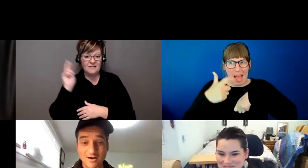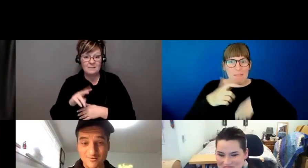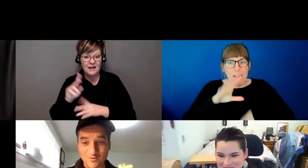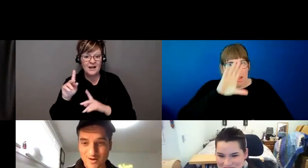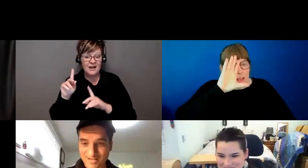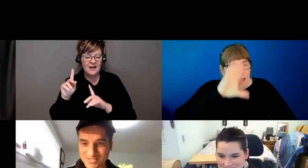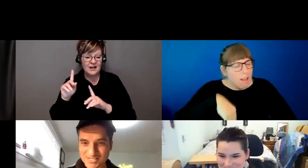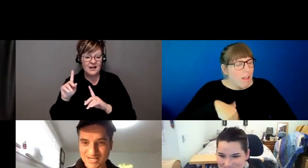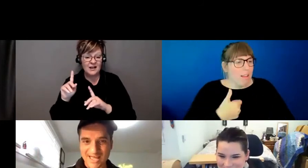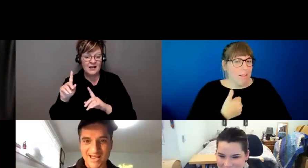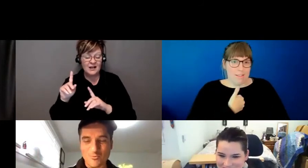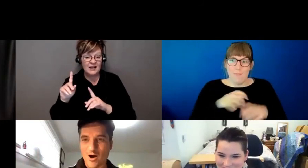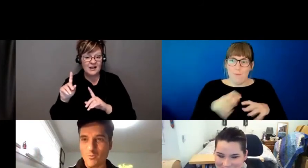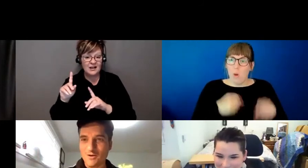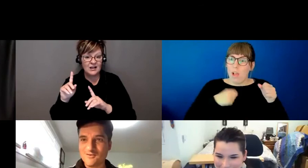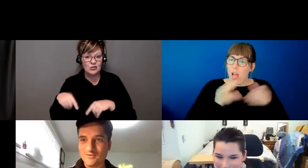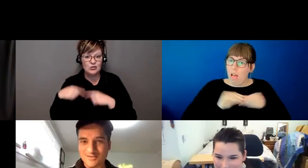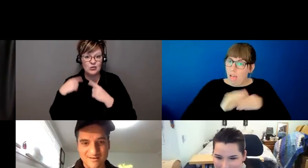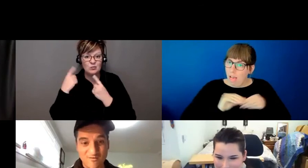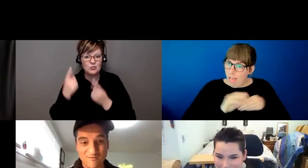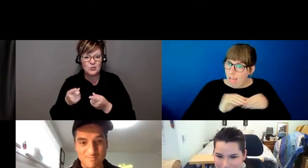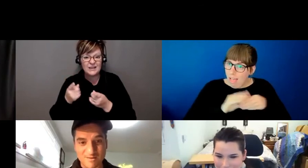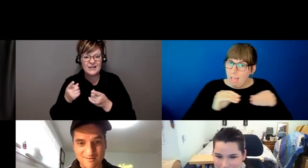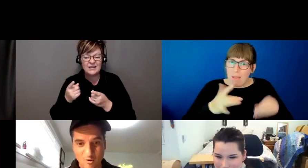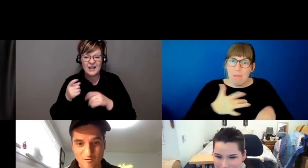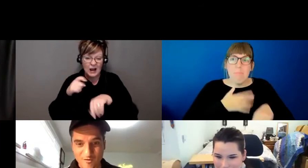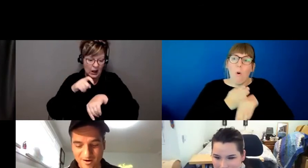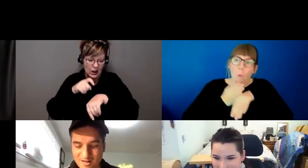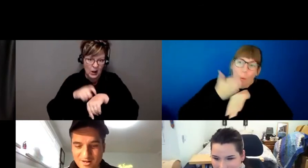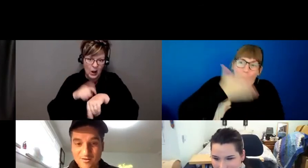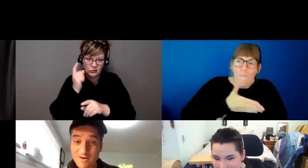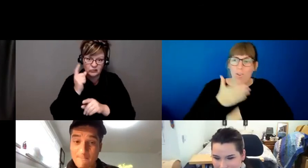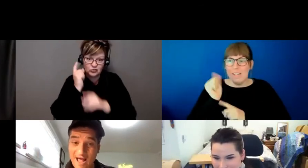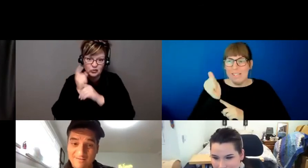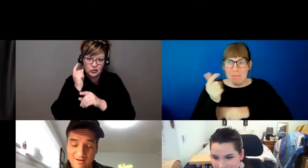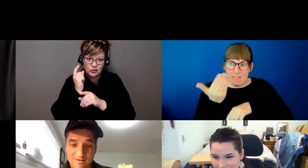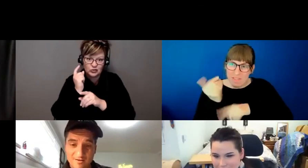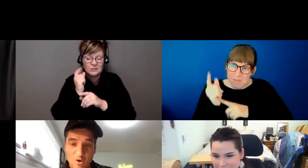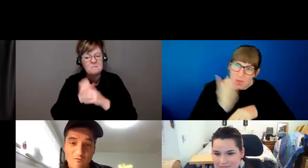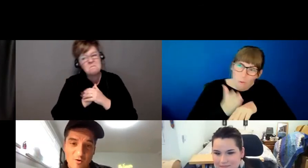TOO MUCH AND WE ALWAYS GO 10 TO 15 MINUTES OVER. I'M GOING TO PASS IT ON TO YOU BEFORE